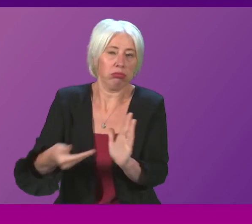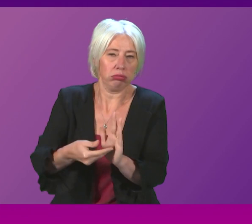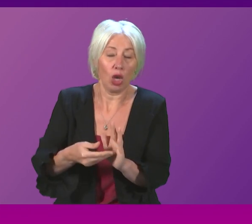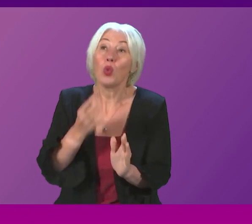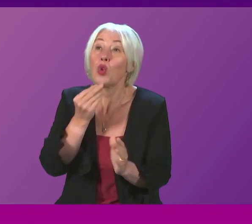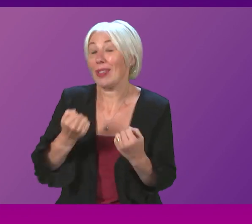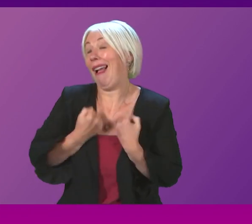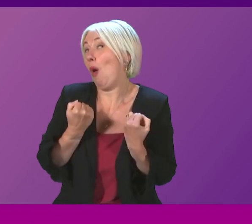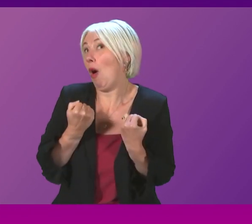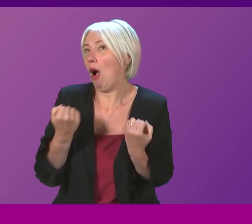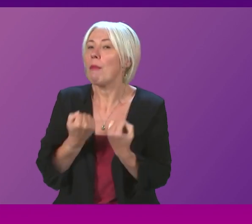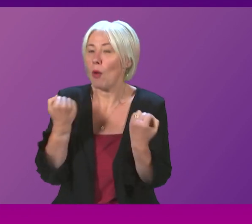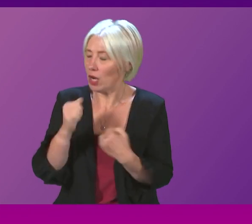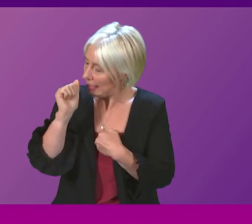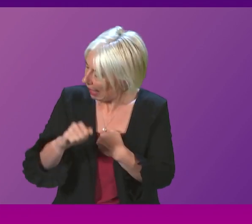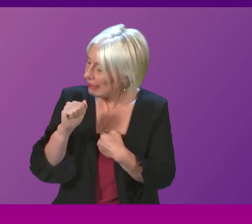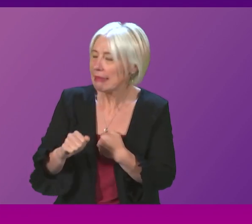This week was a watershed moment.